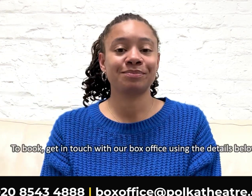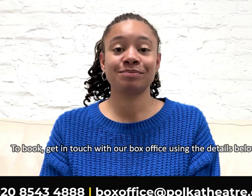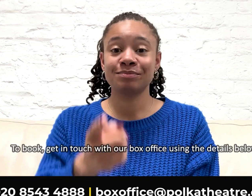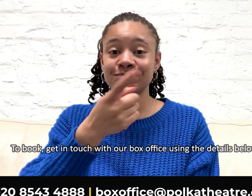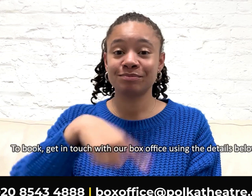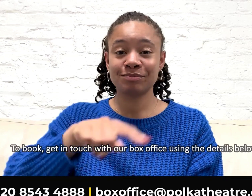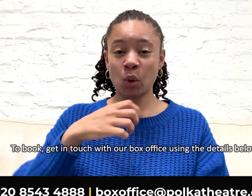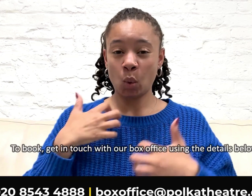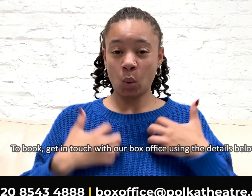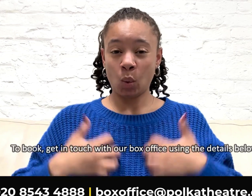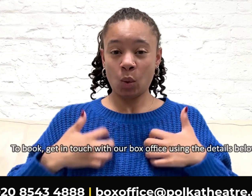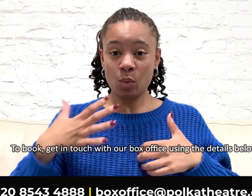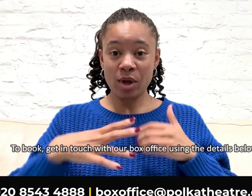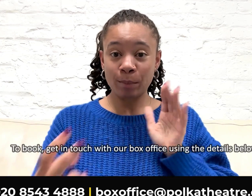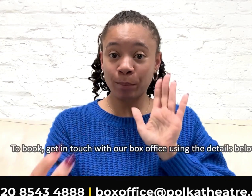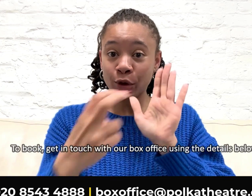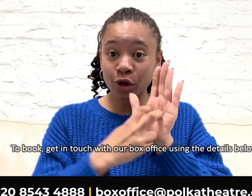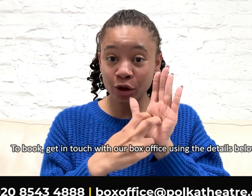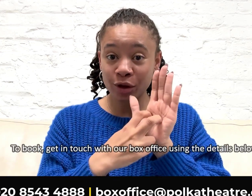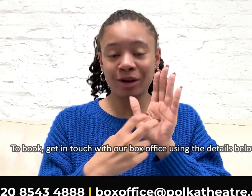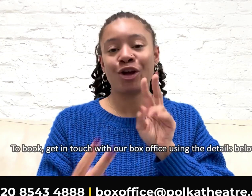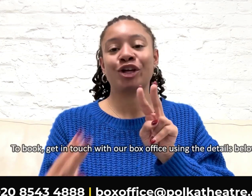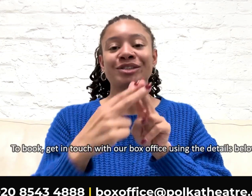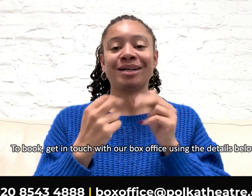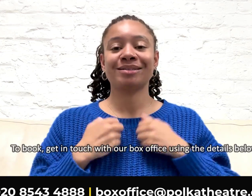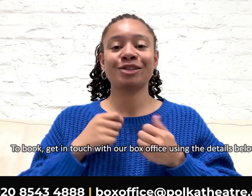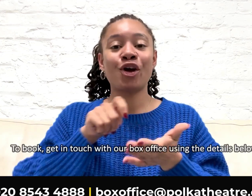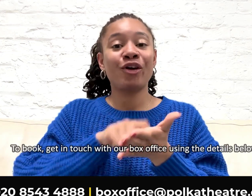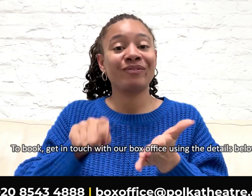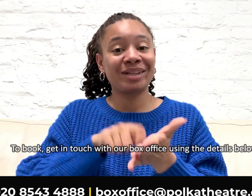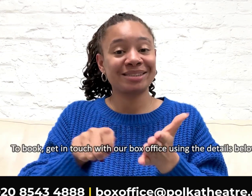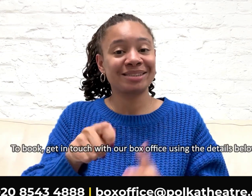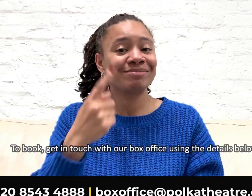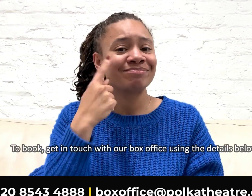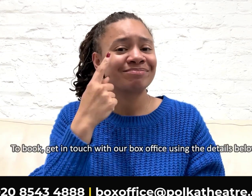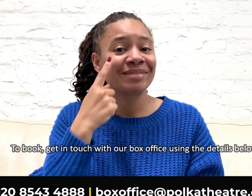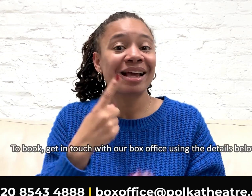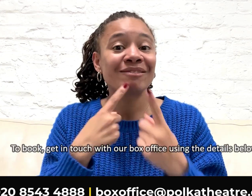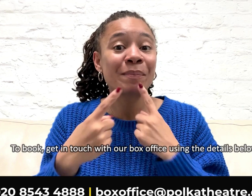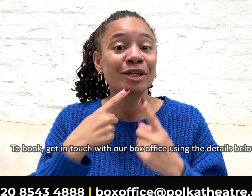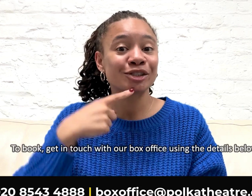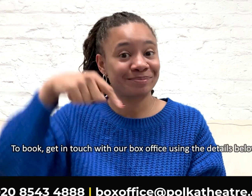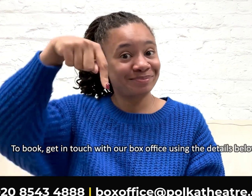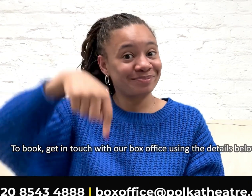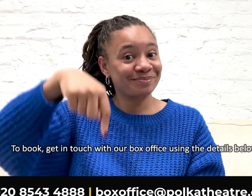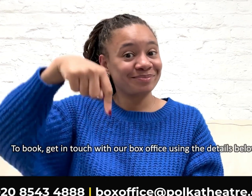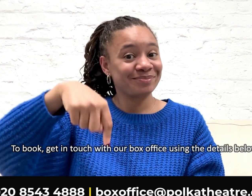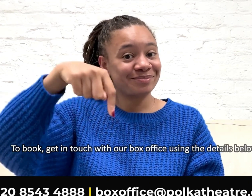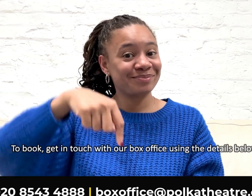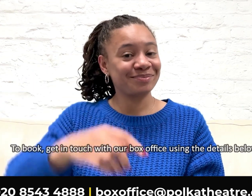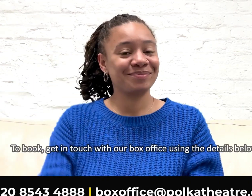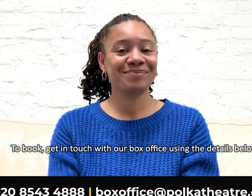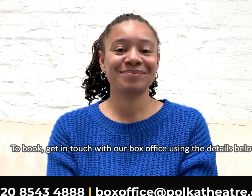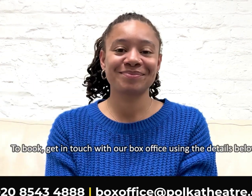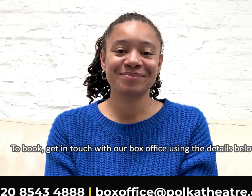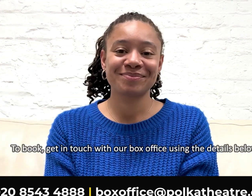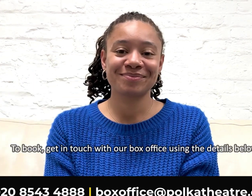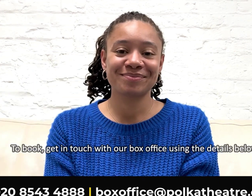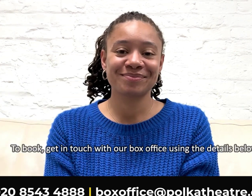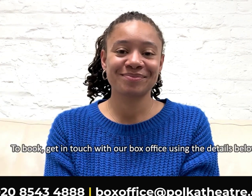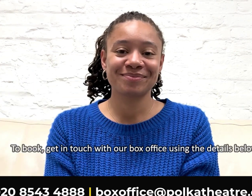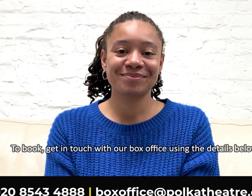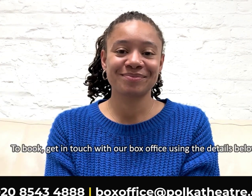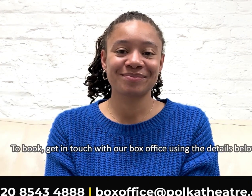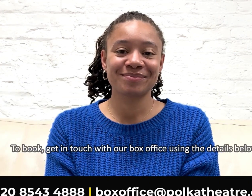To book, get in touch with our box office using the details below.